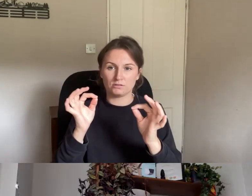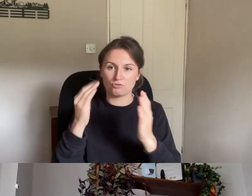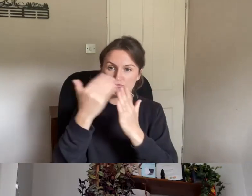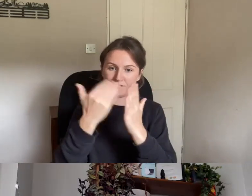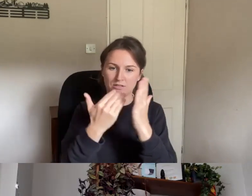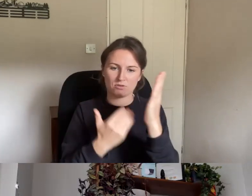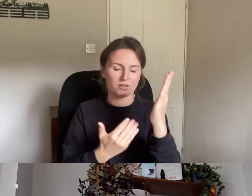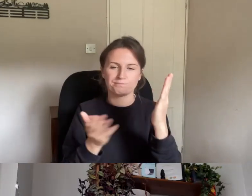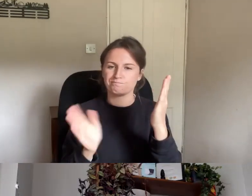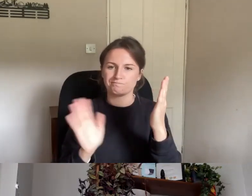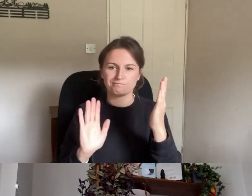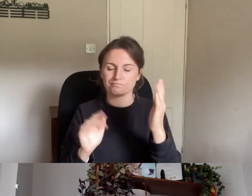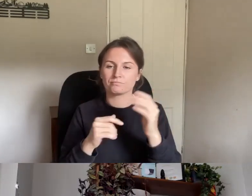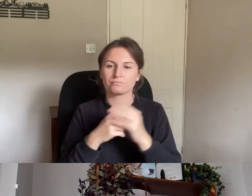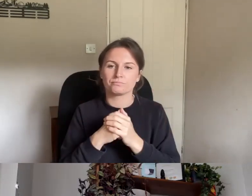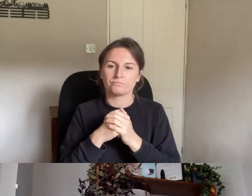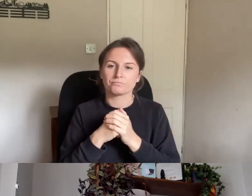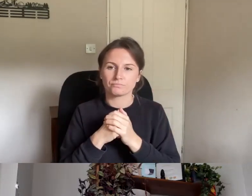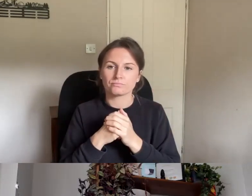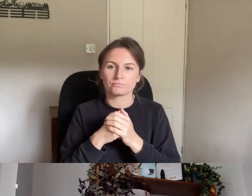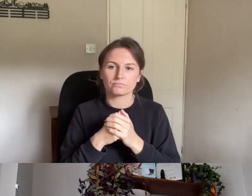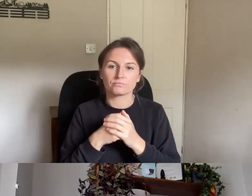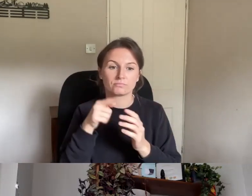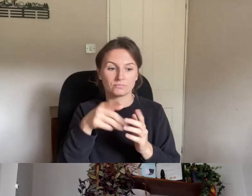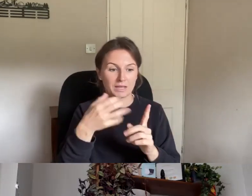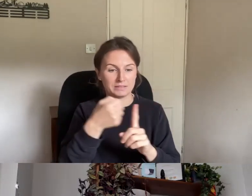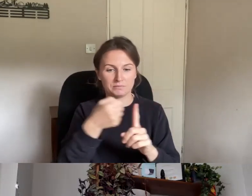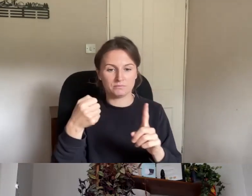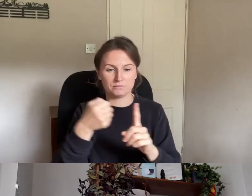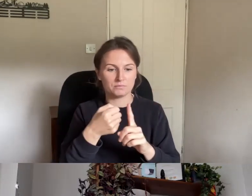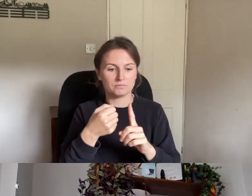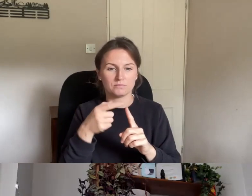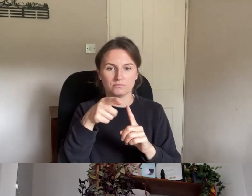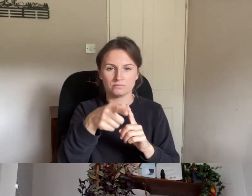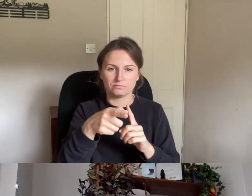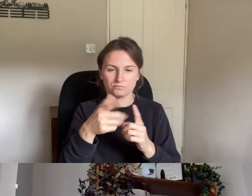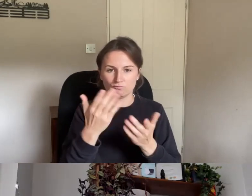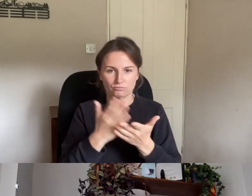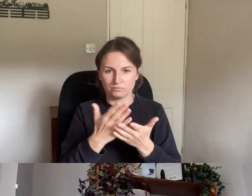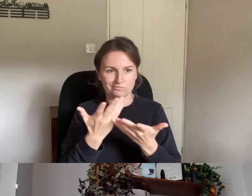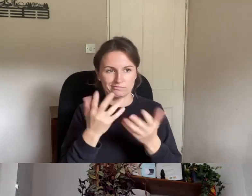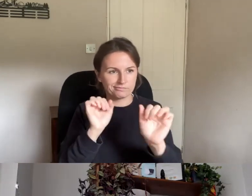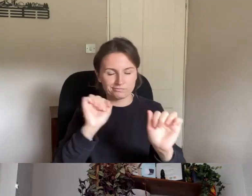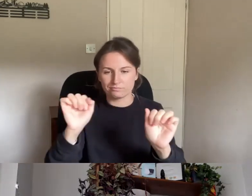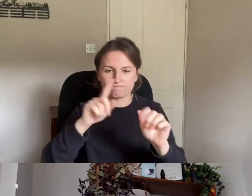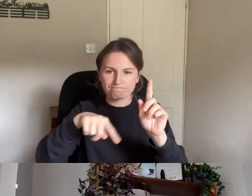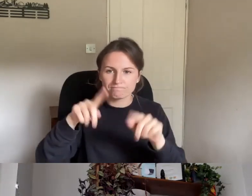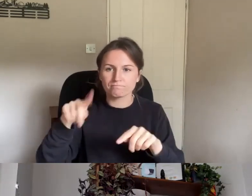on how we score on impact. For that, as we know, again, that it means a different thing